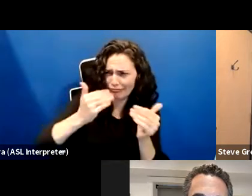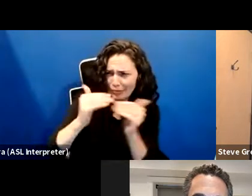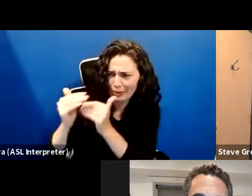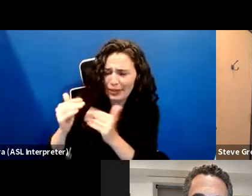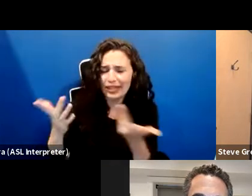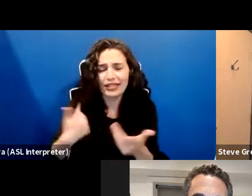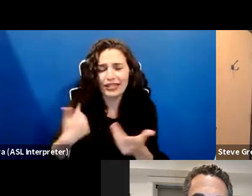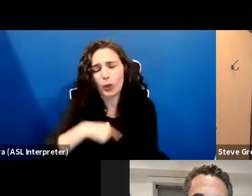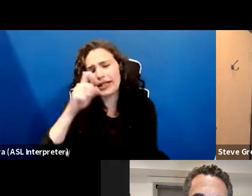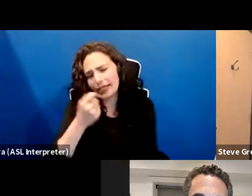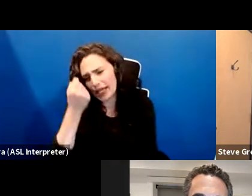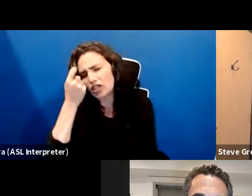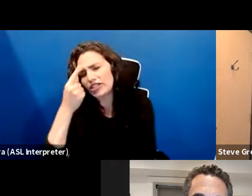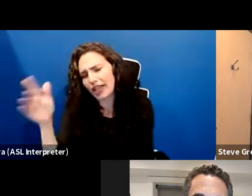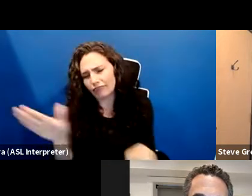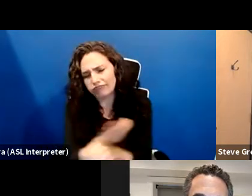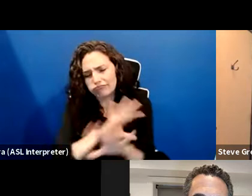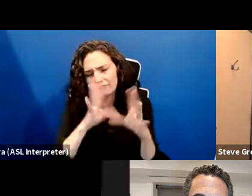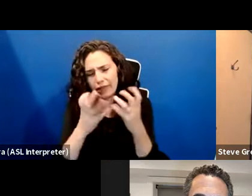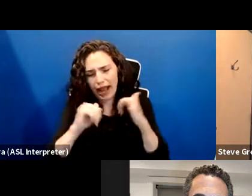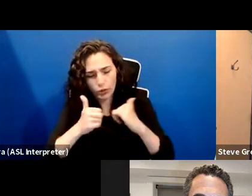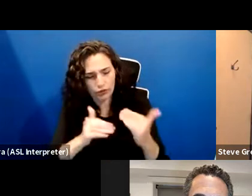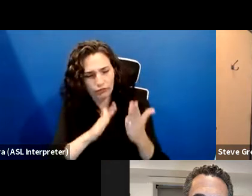in order to understand how to tackle that and what to avoid,